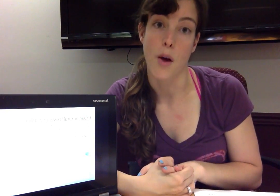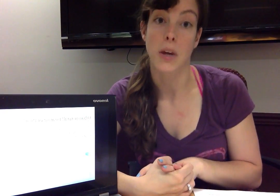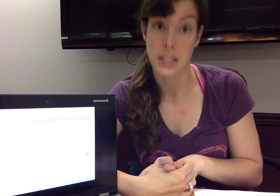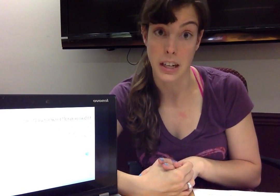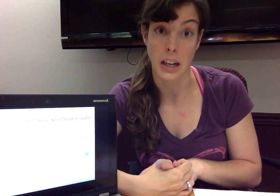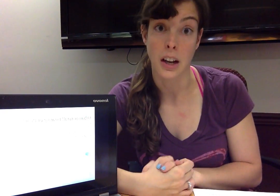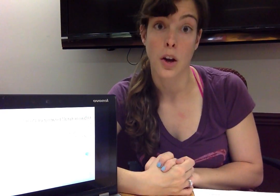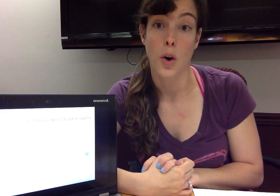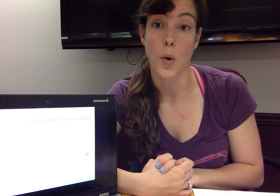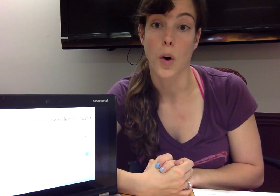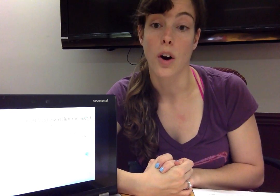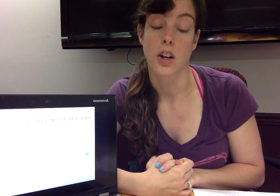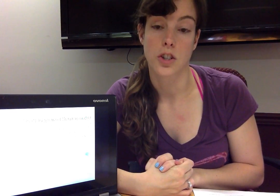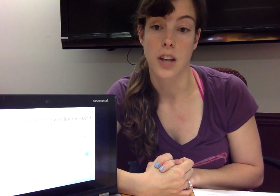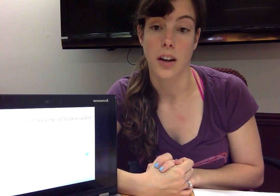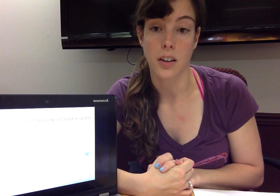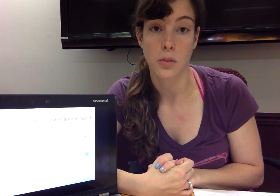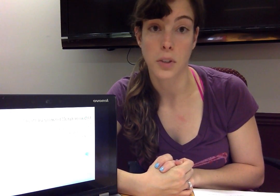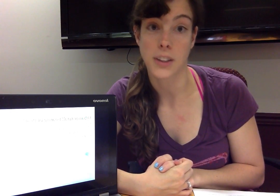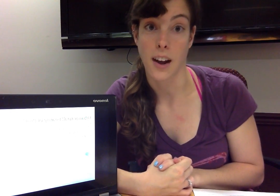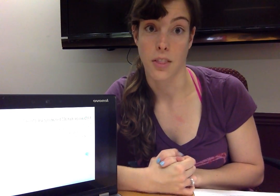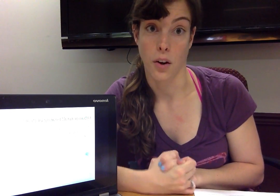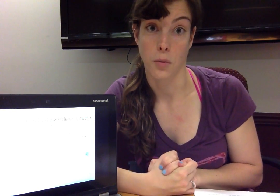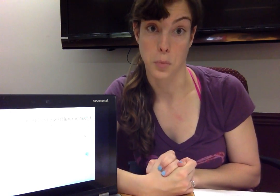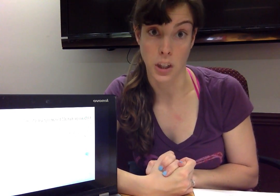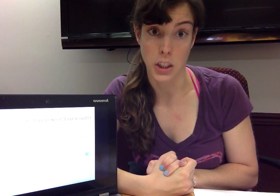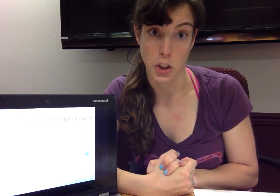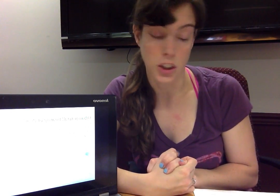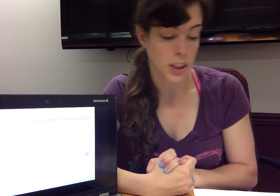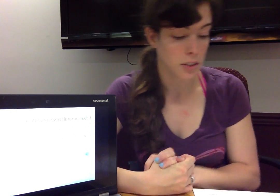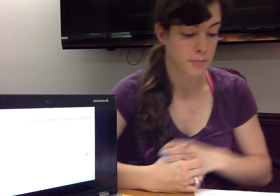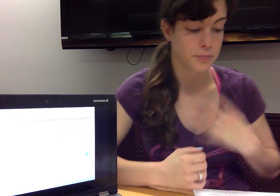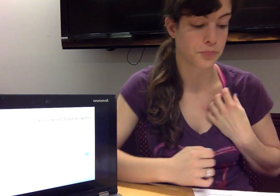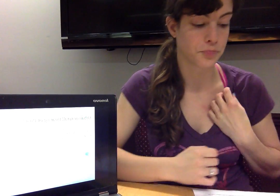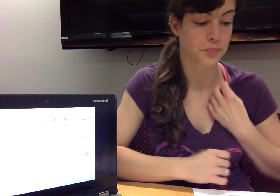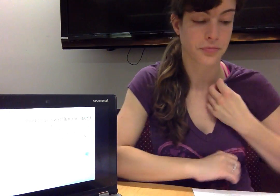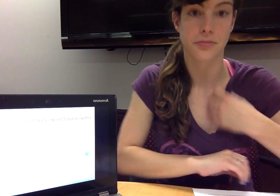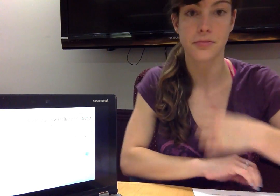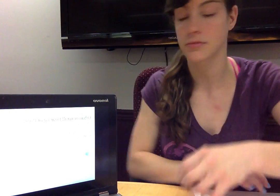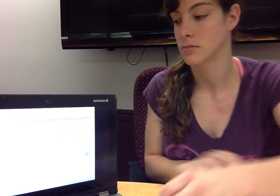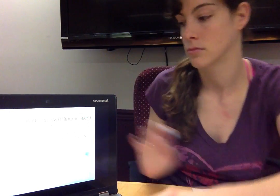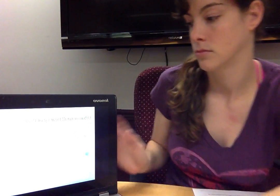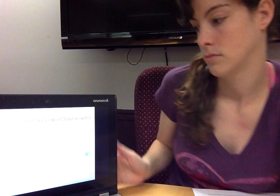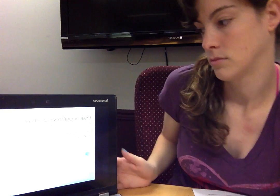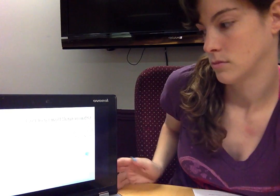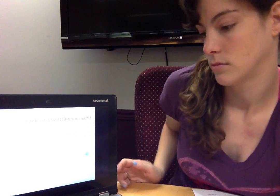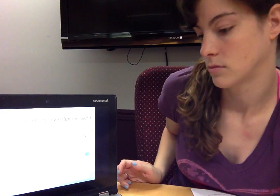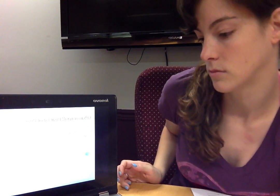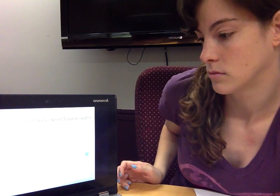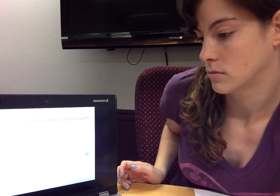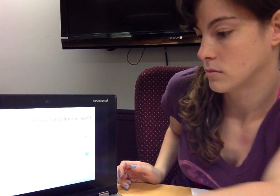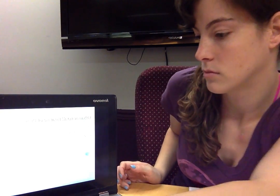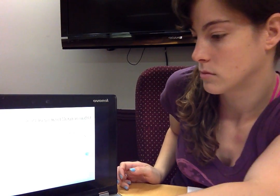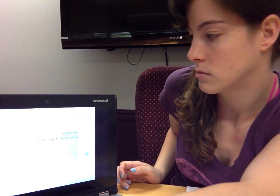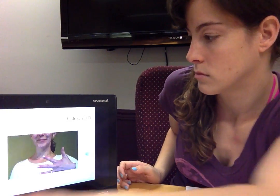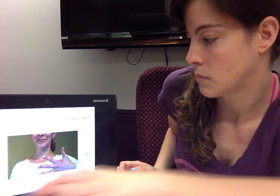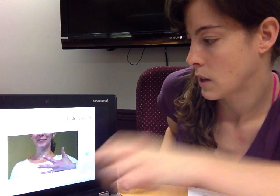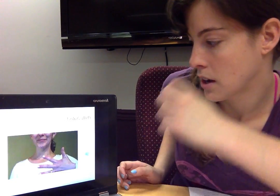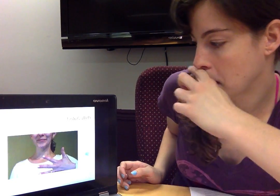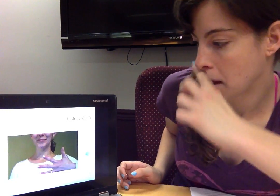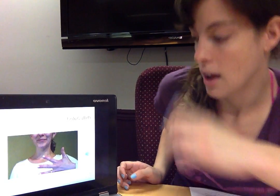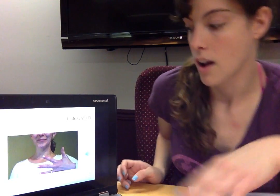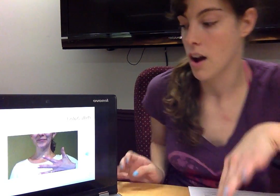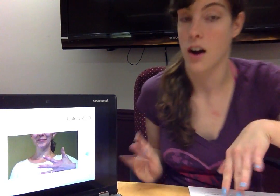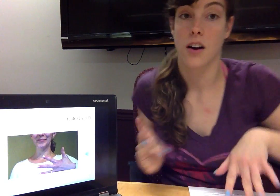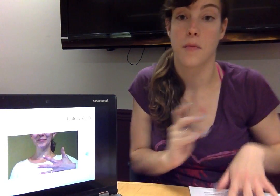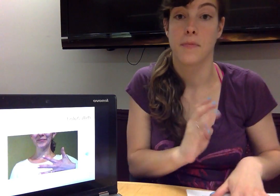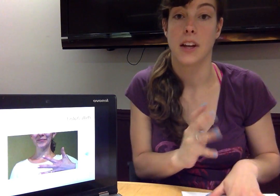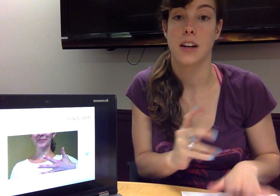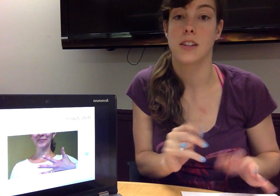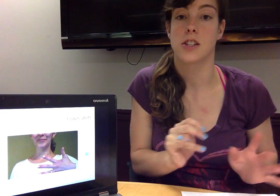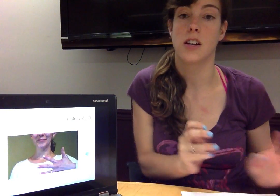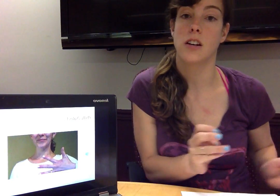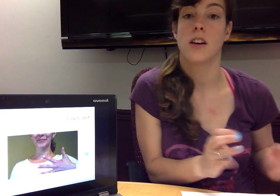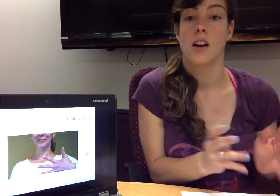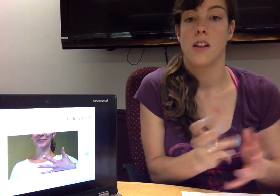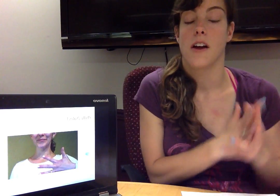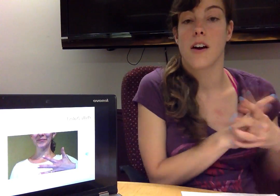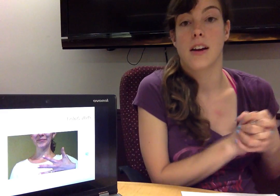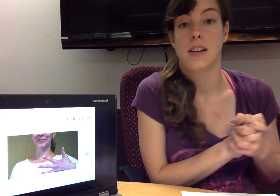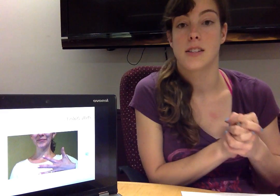from the city or country setting which I thought was pretty interesting. In addition